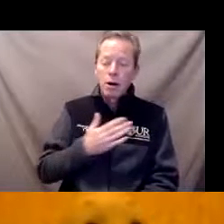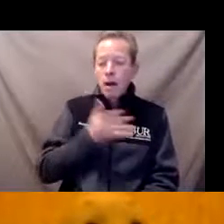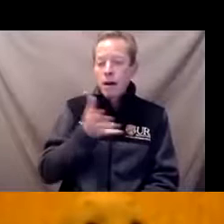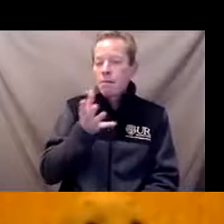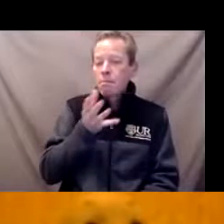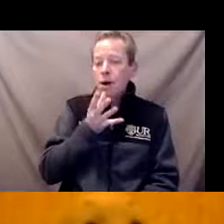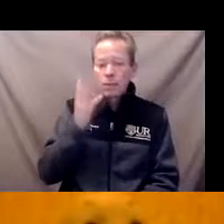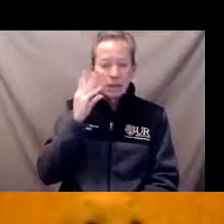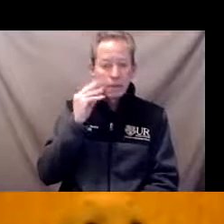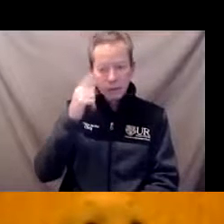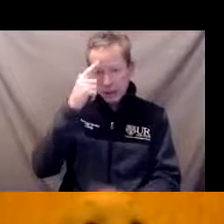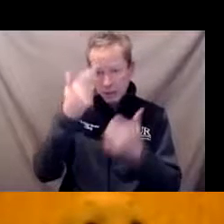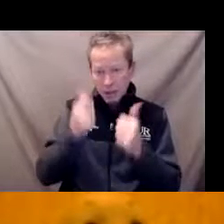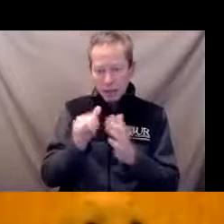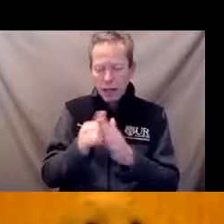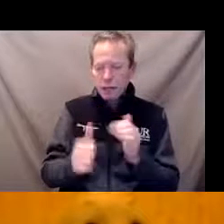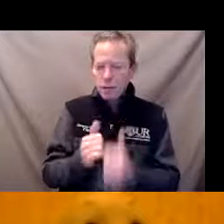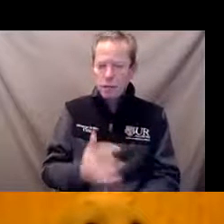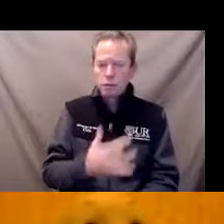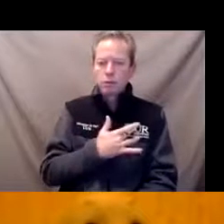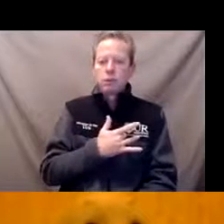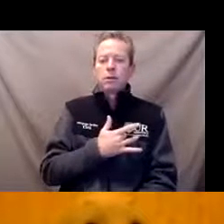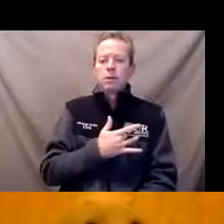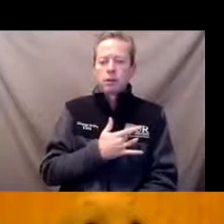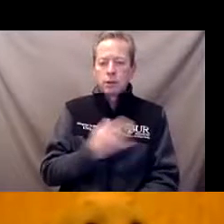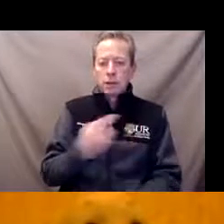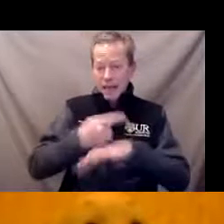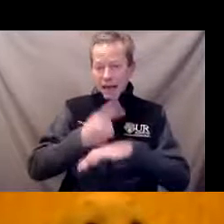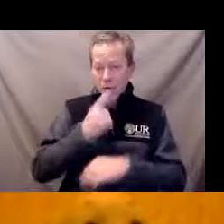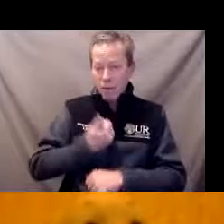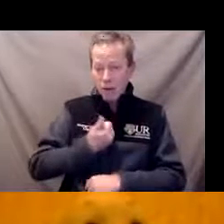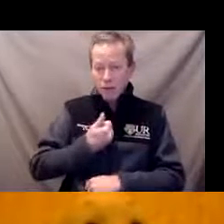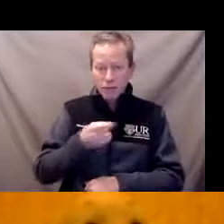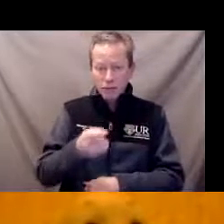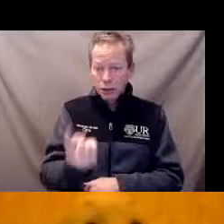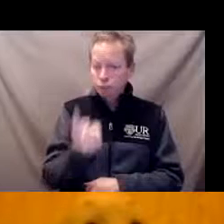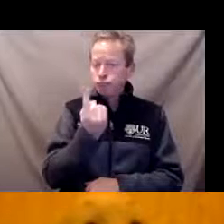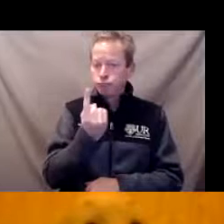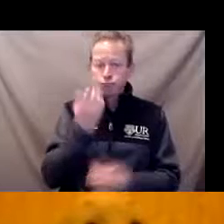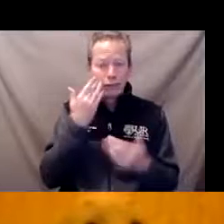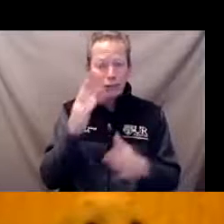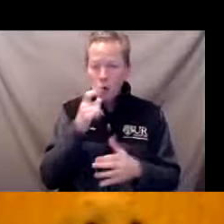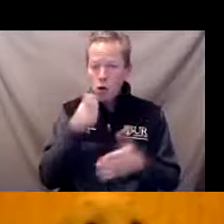and that was the most heartbreaking day for me was when she didn't know who i was she had no idea. so